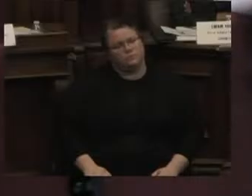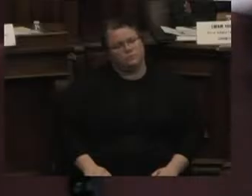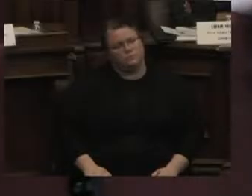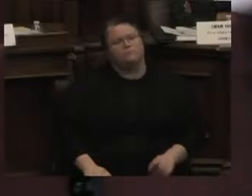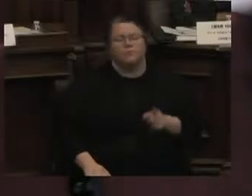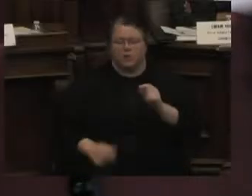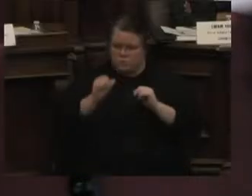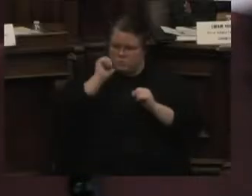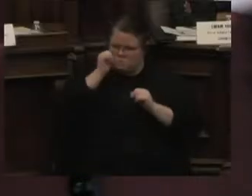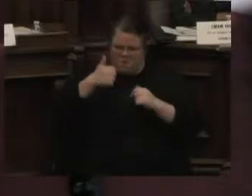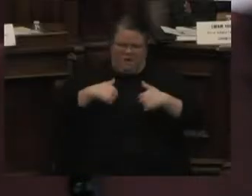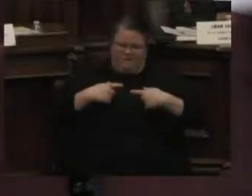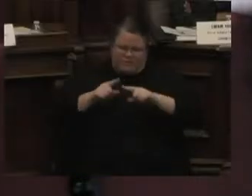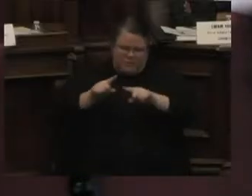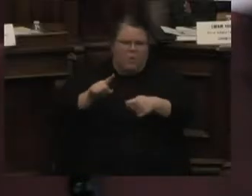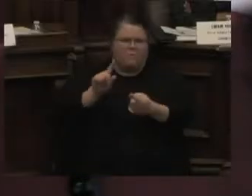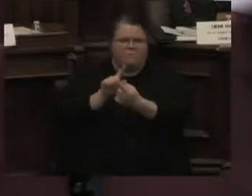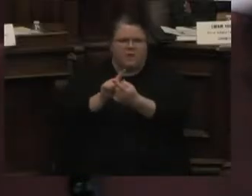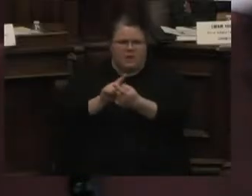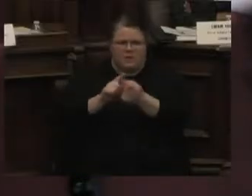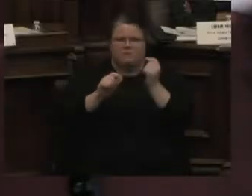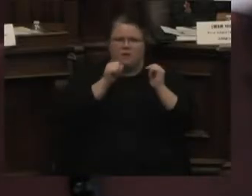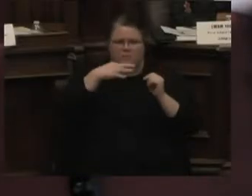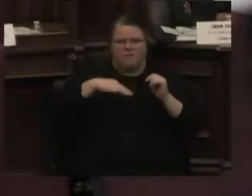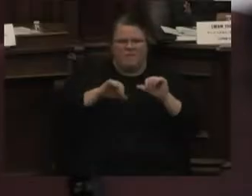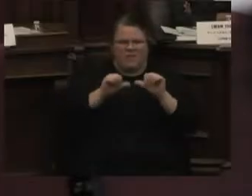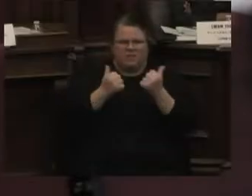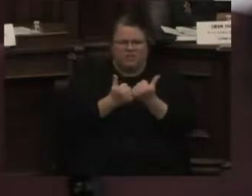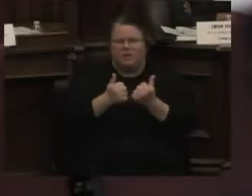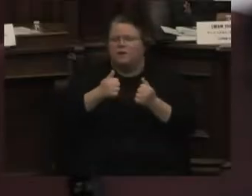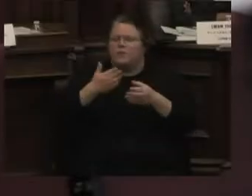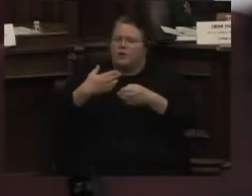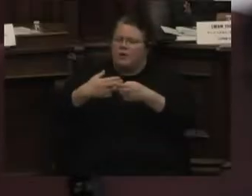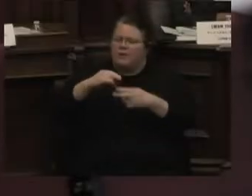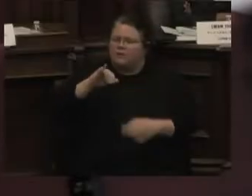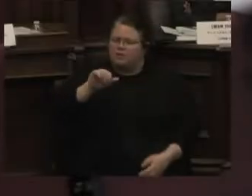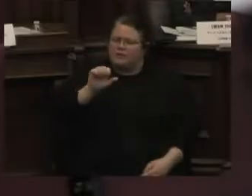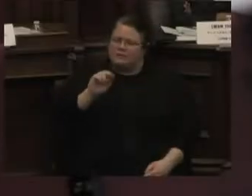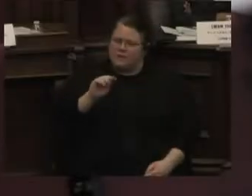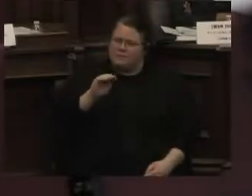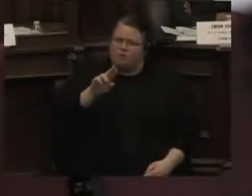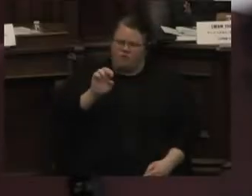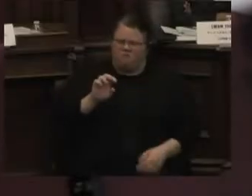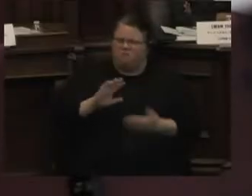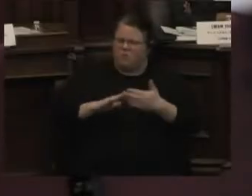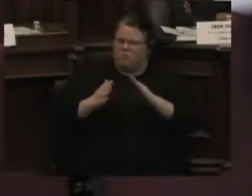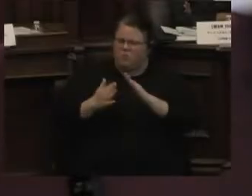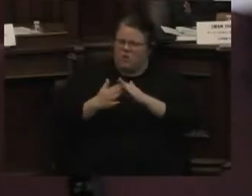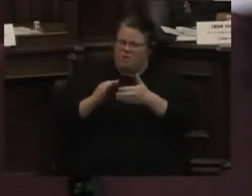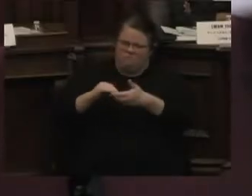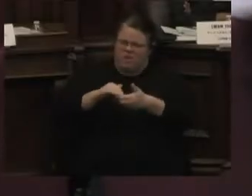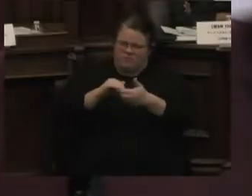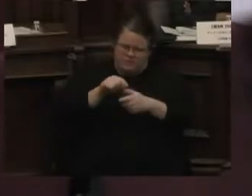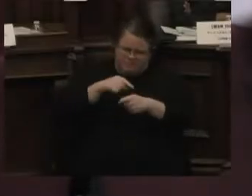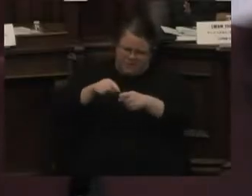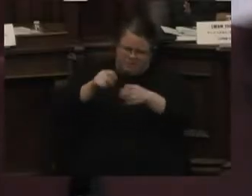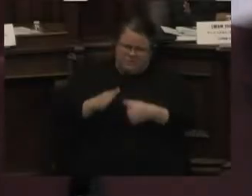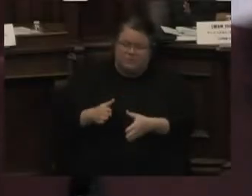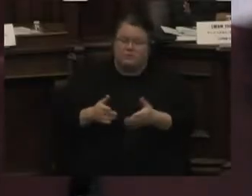briefly tomorrow, I'll be going to a nonprofit agency with